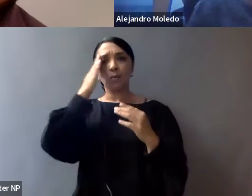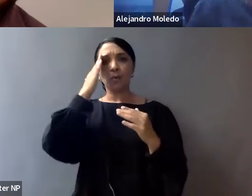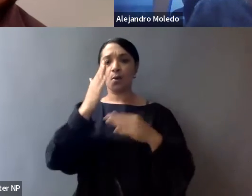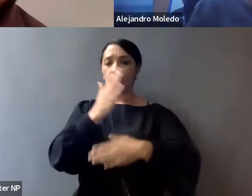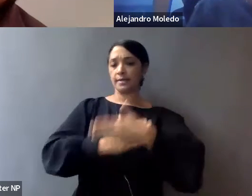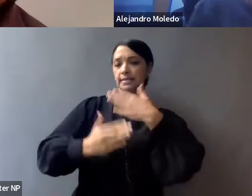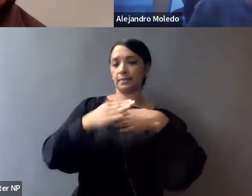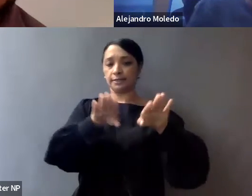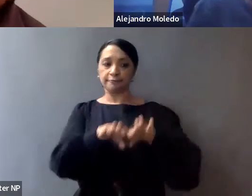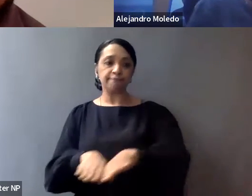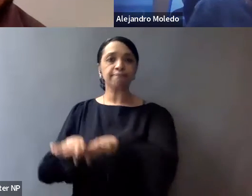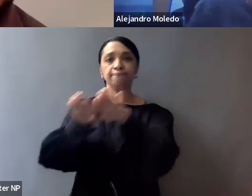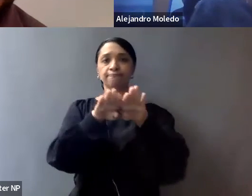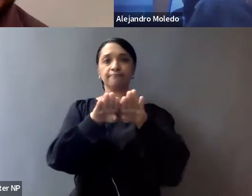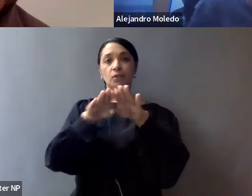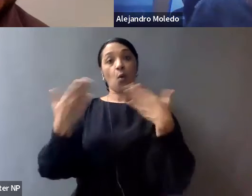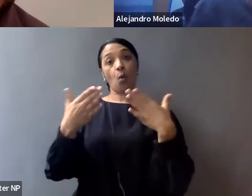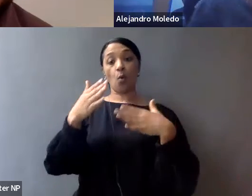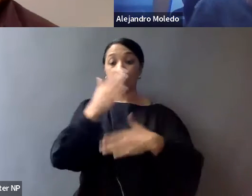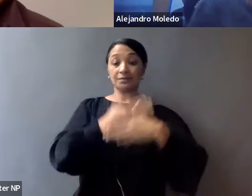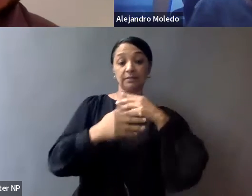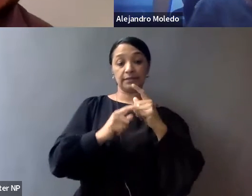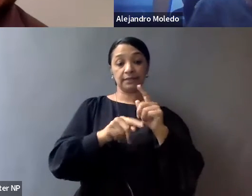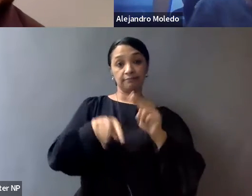or harmonise disability assessment at European level,